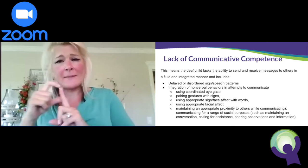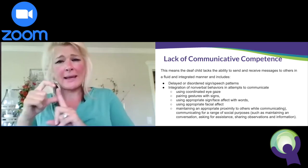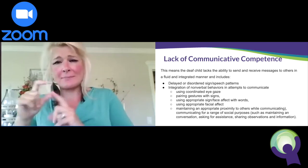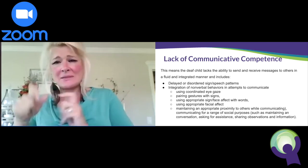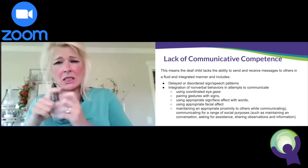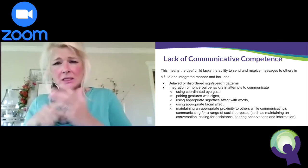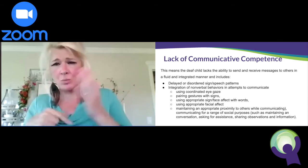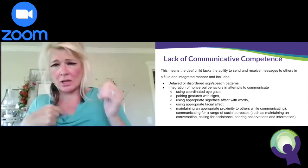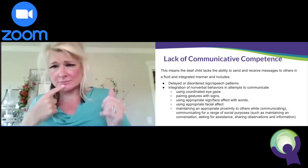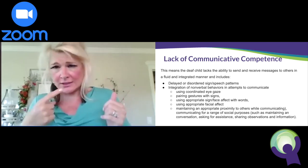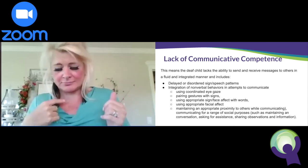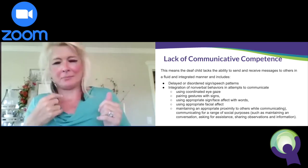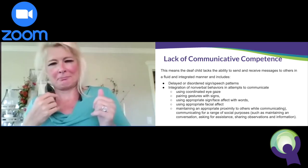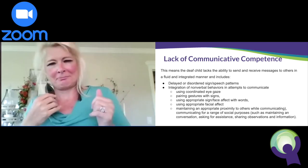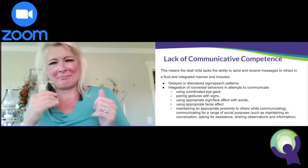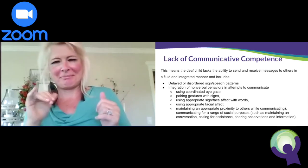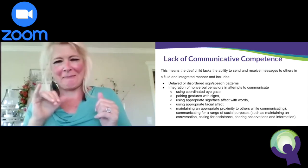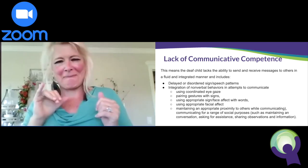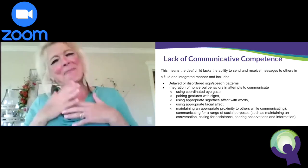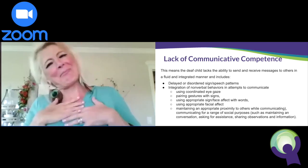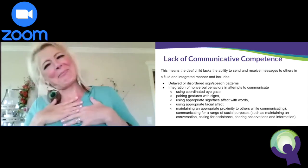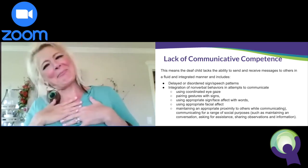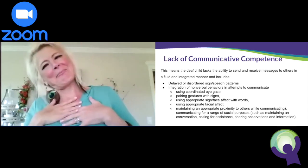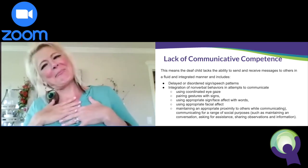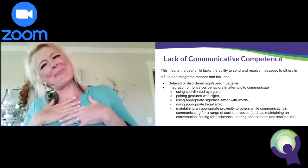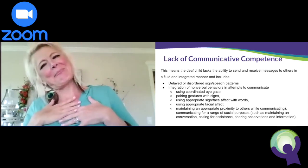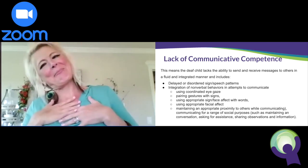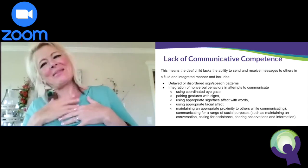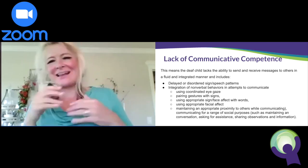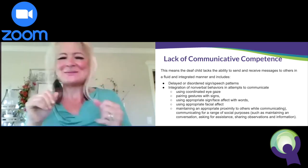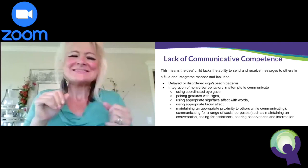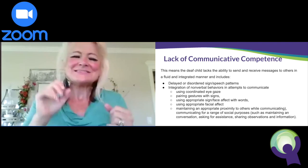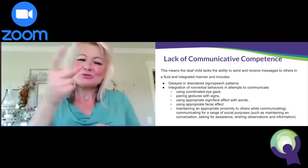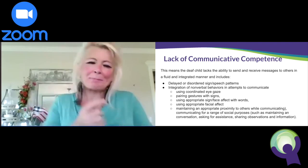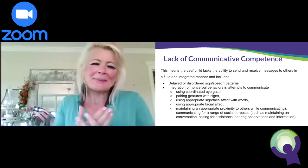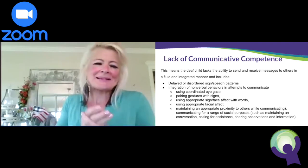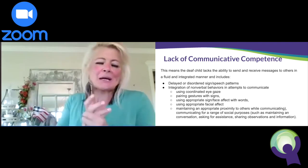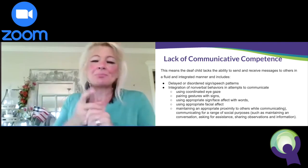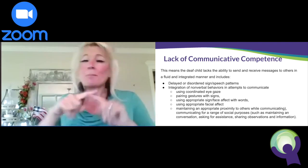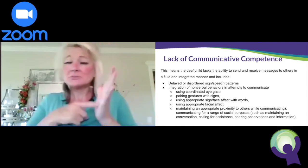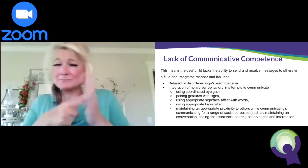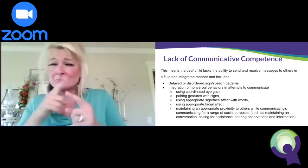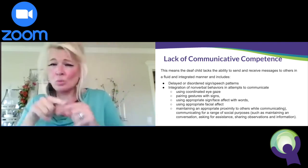maybe they're not looking exactly, but they're looking. Kids are looking at that age, they're developing the vocabulary, they're